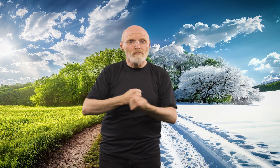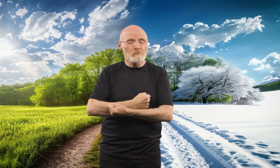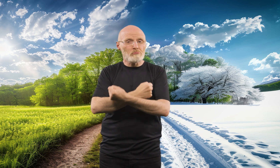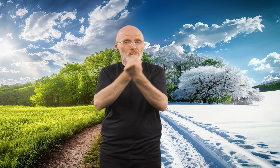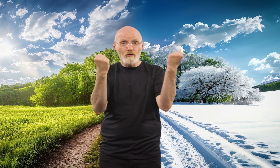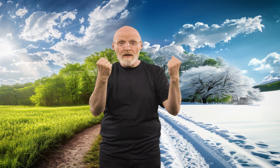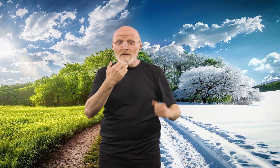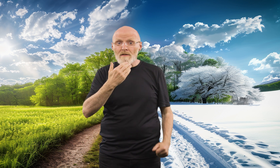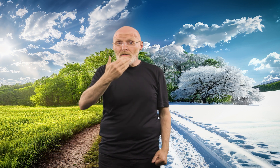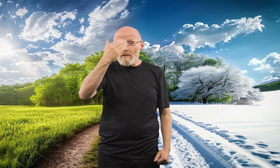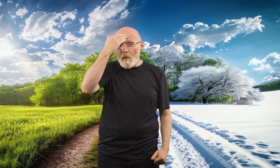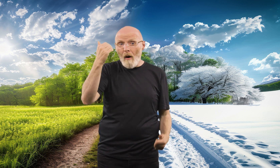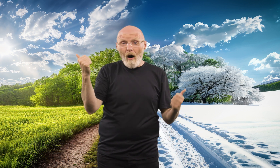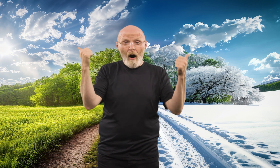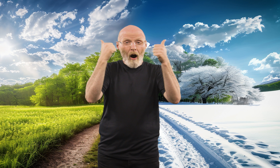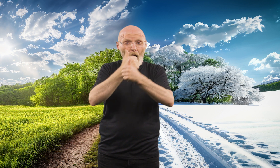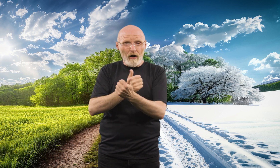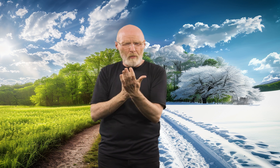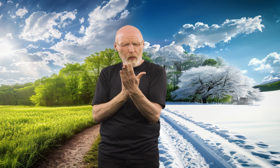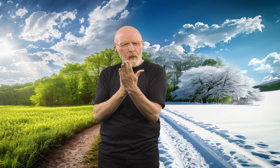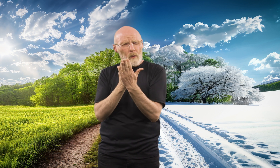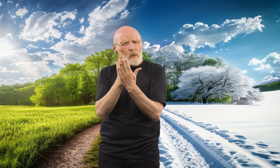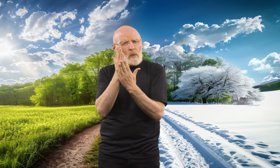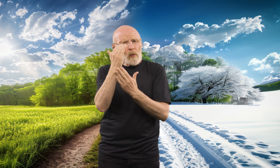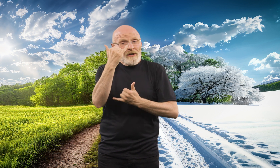winter, spring, summer and autumn through the year?